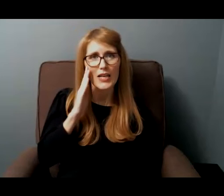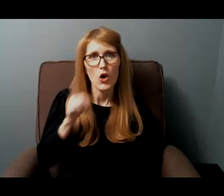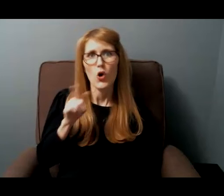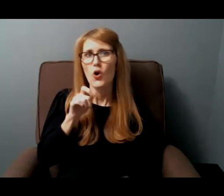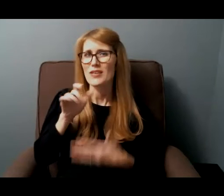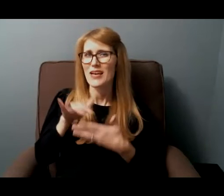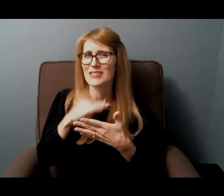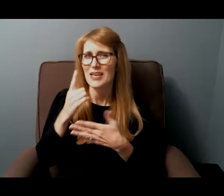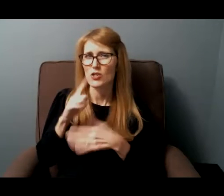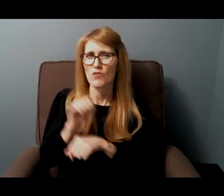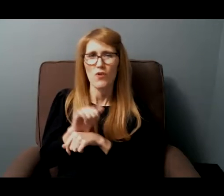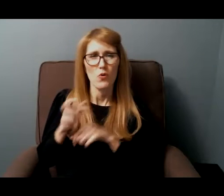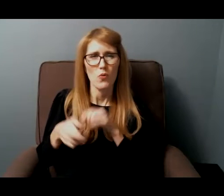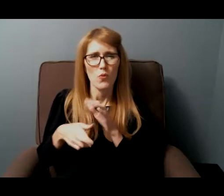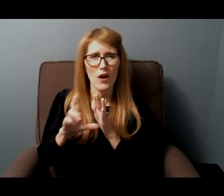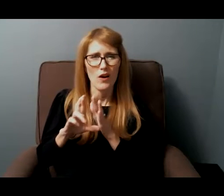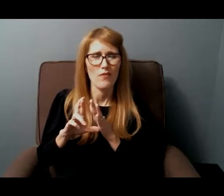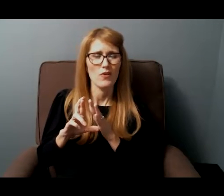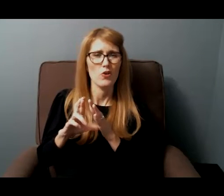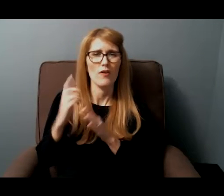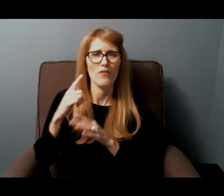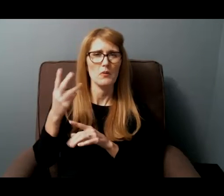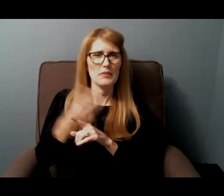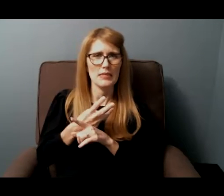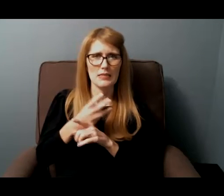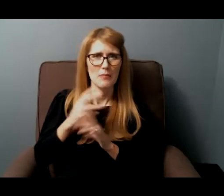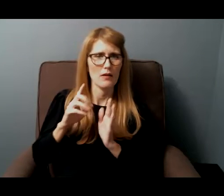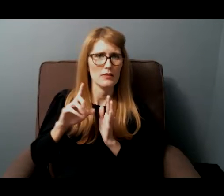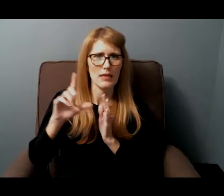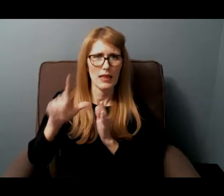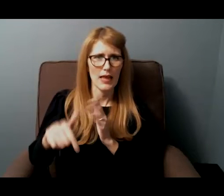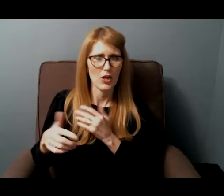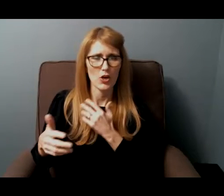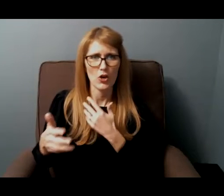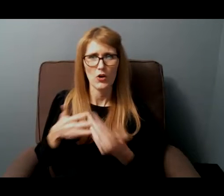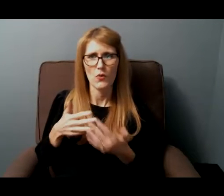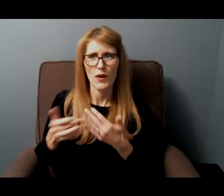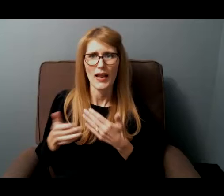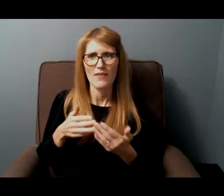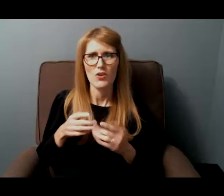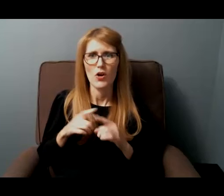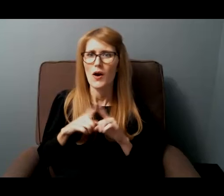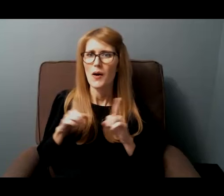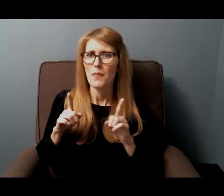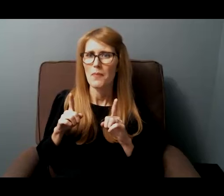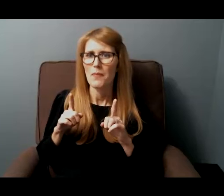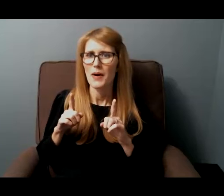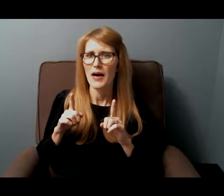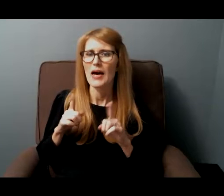on me for six months or however long it is, but I don't think I think I have hit the point where I